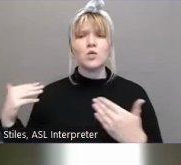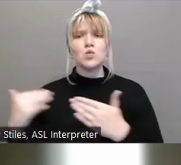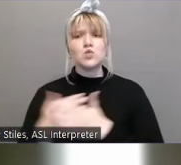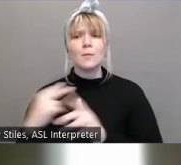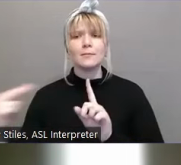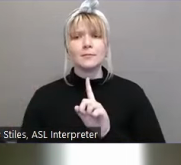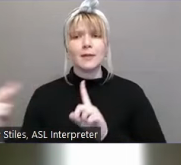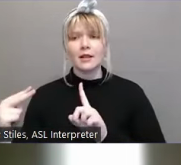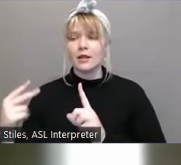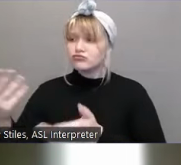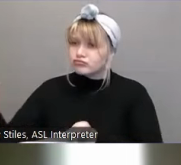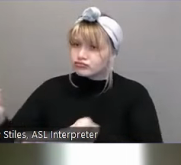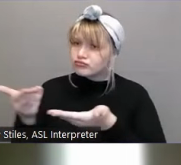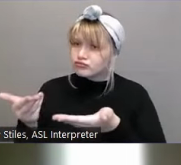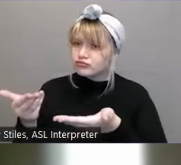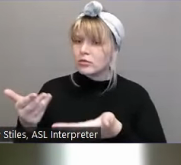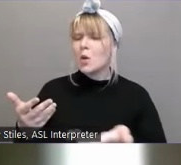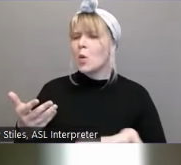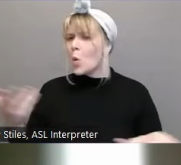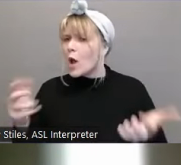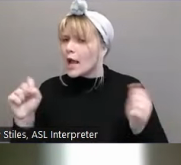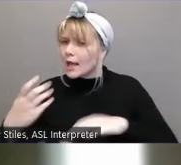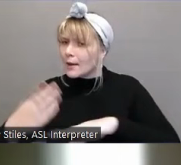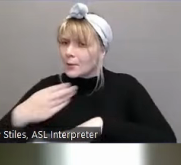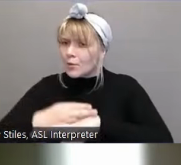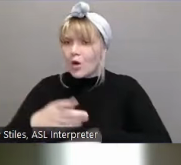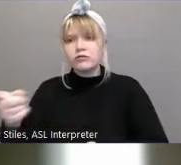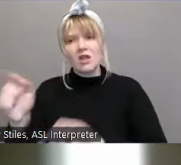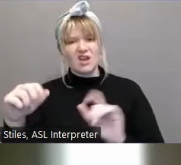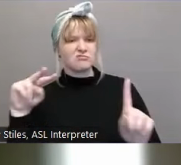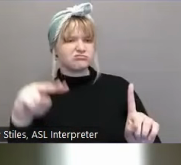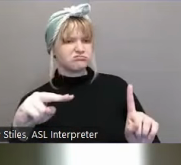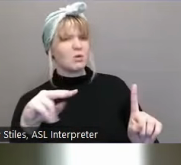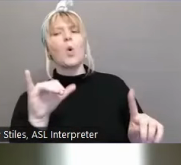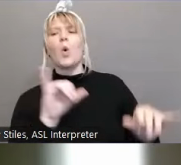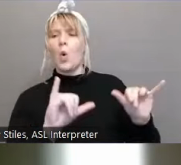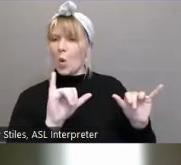been done but could be done in a different way to more effectively reach our goals.